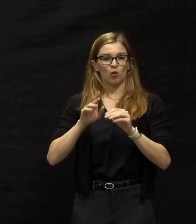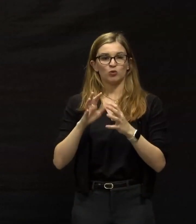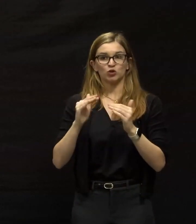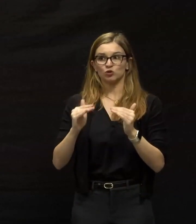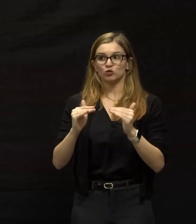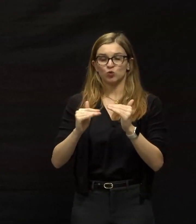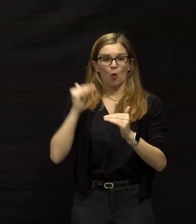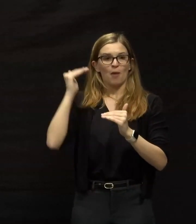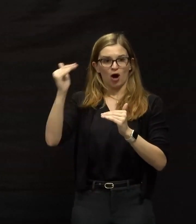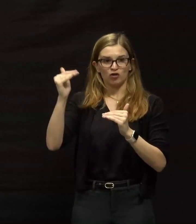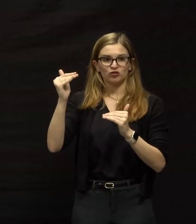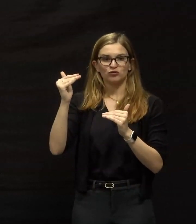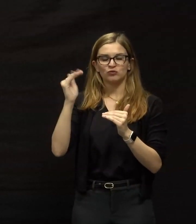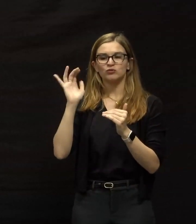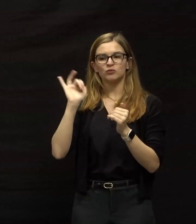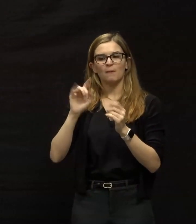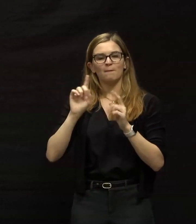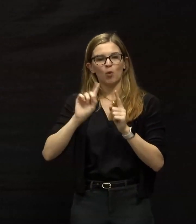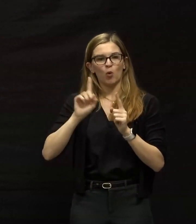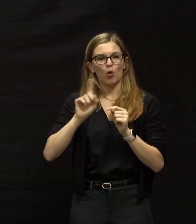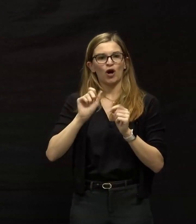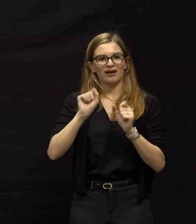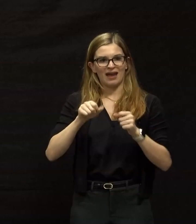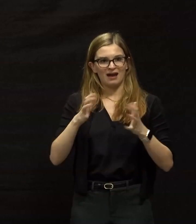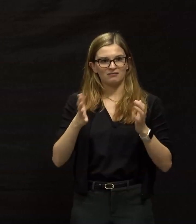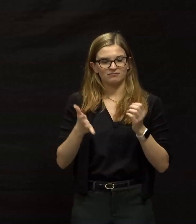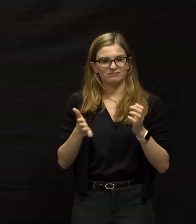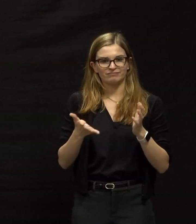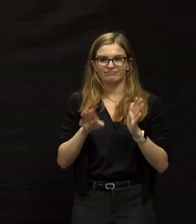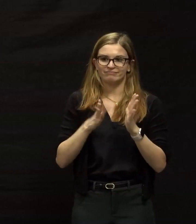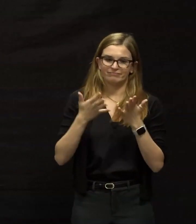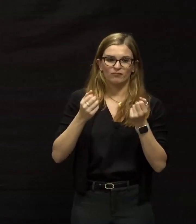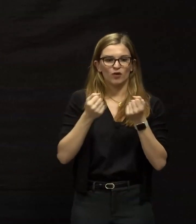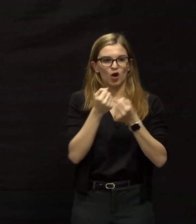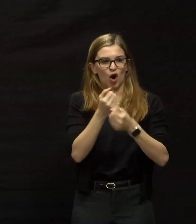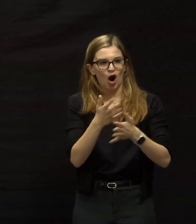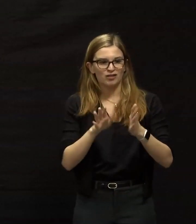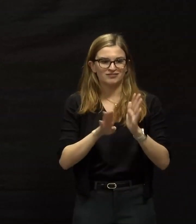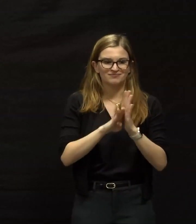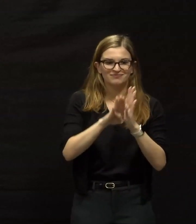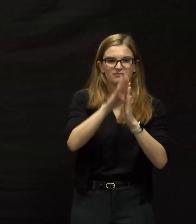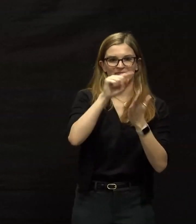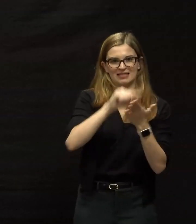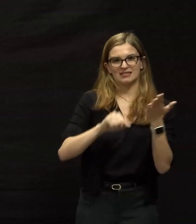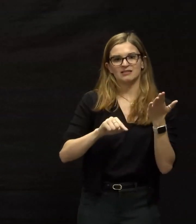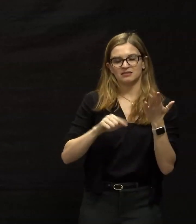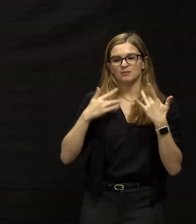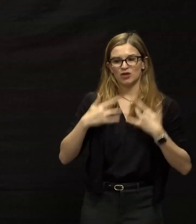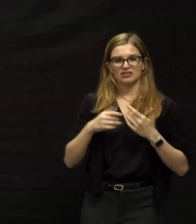maybe difficulty or inclination to detach from people. And so we'll talk about what is causing